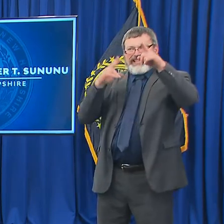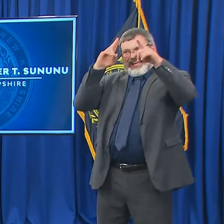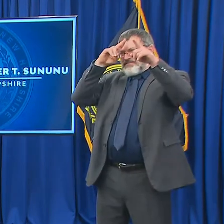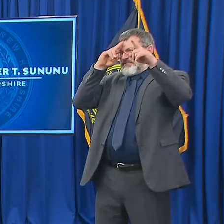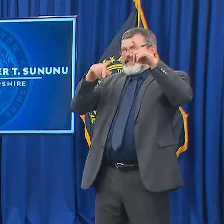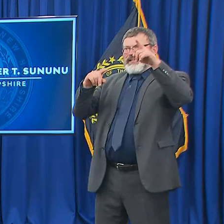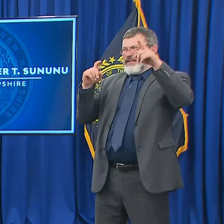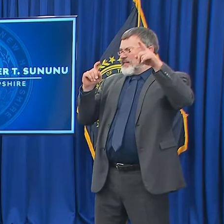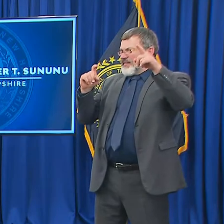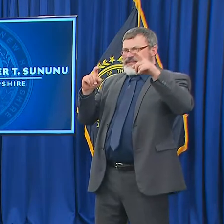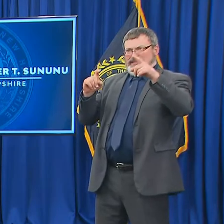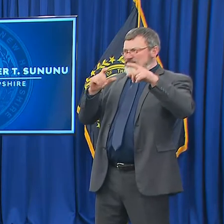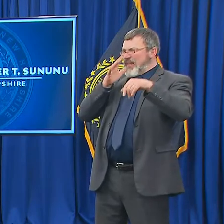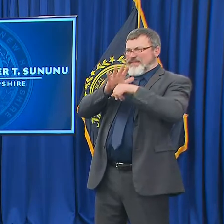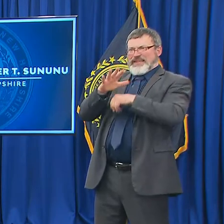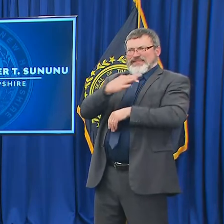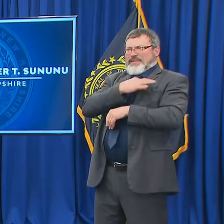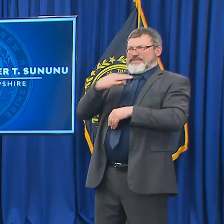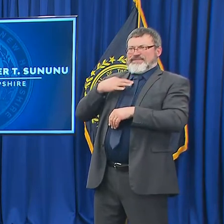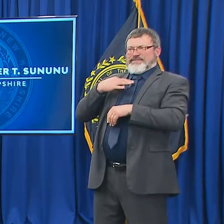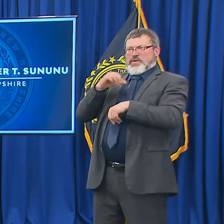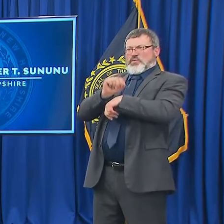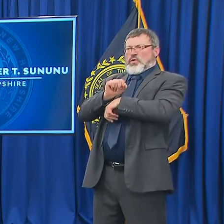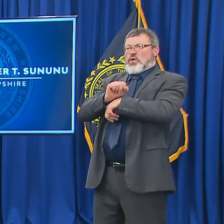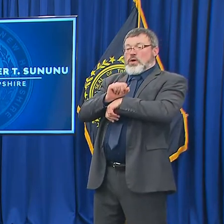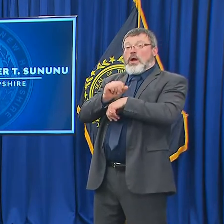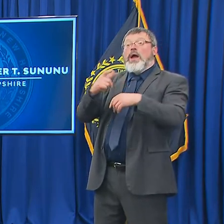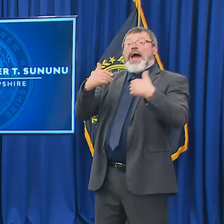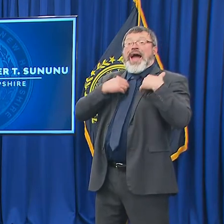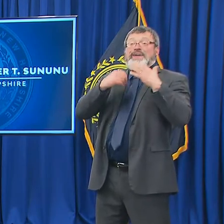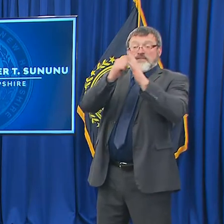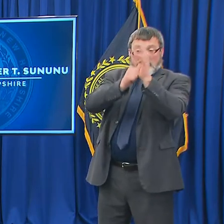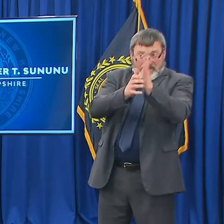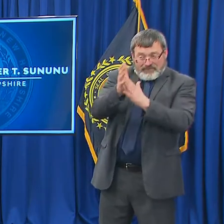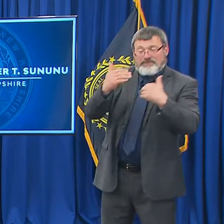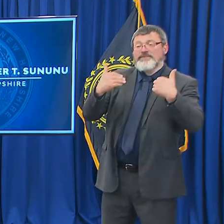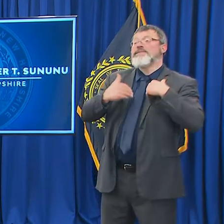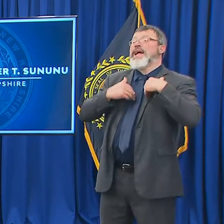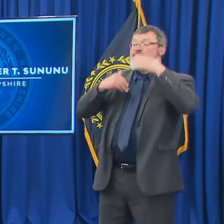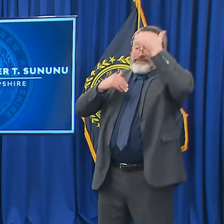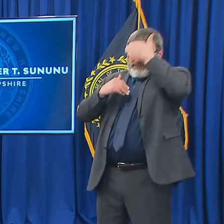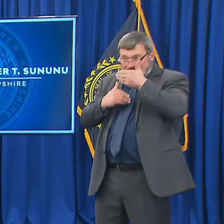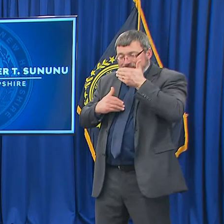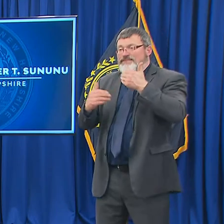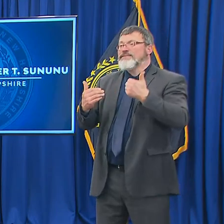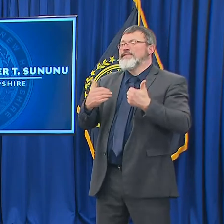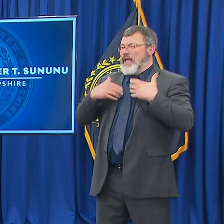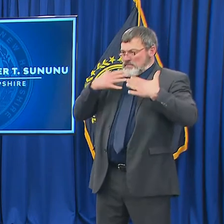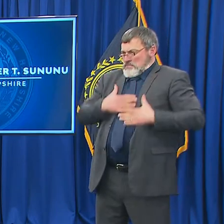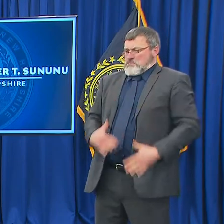that that other entities had sent in staff for them. They had borrowed staff from other facilities